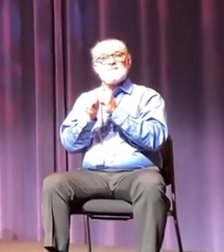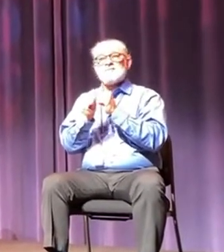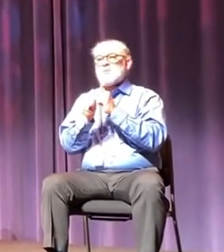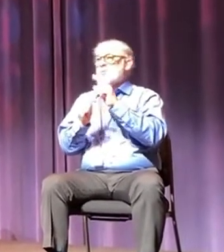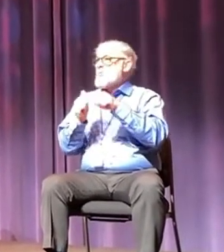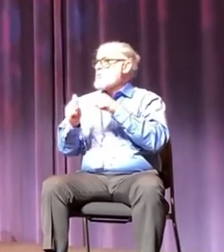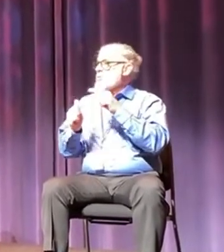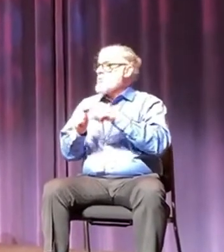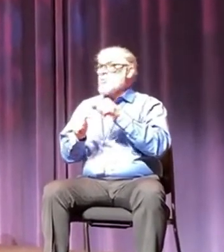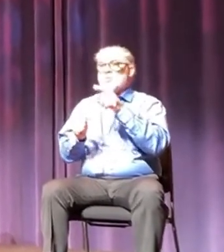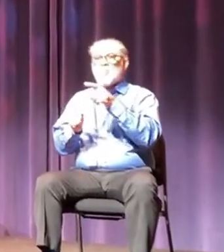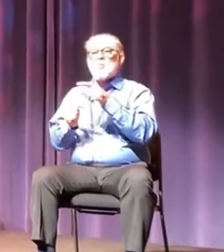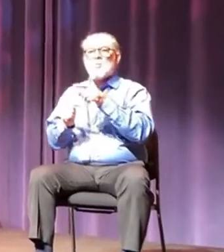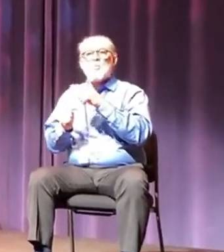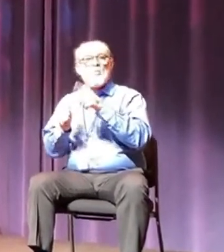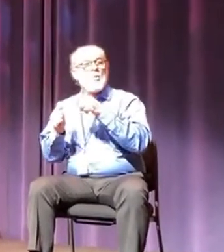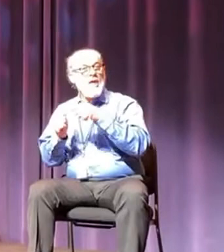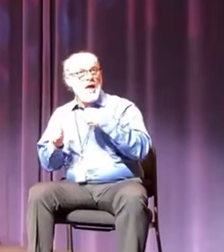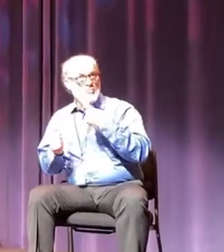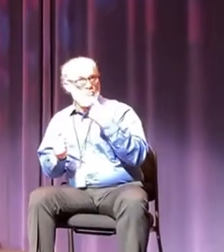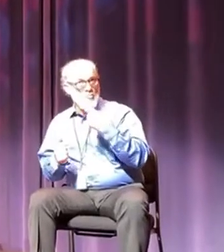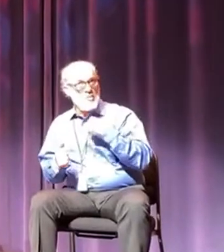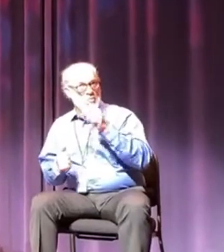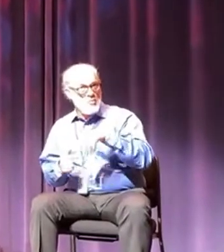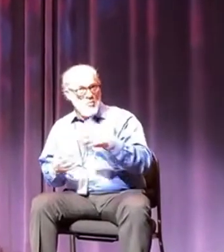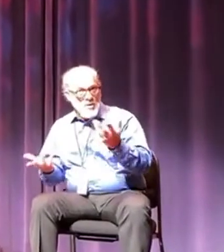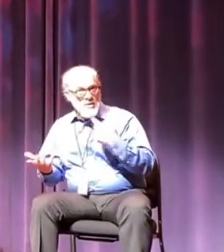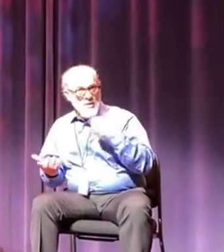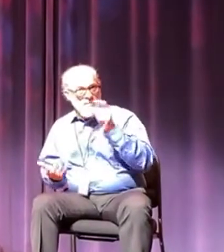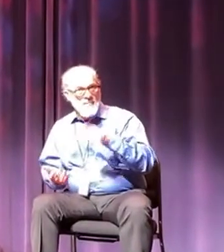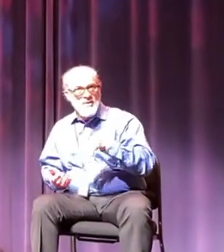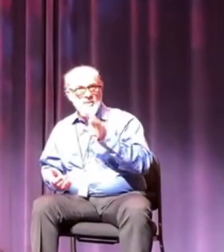When nerves are ablaze, I'm told to be blanket.